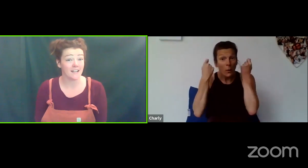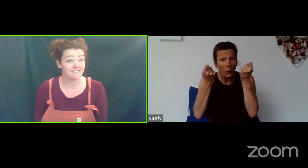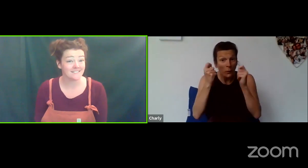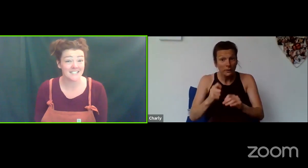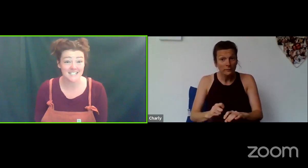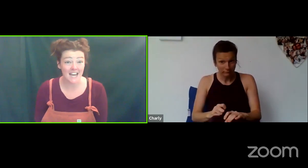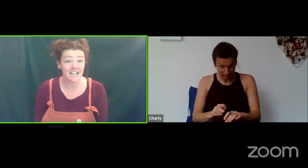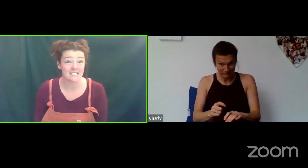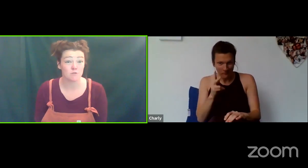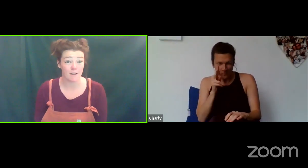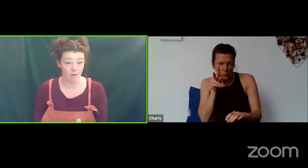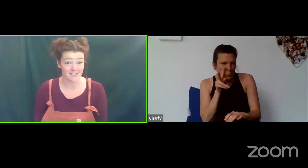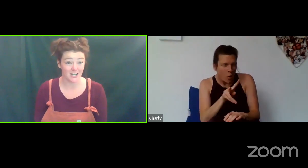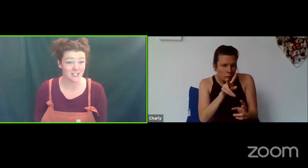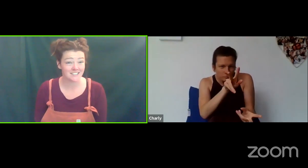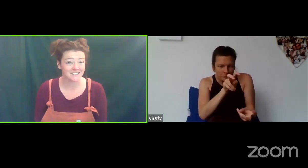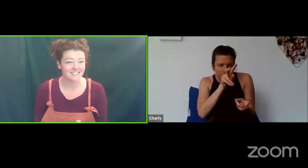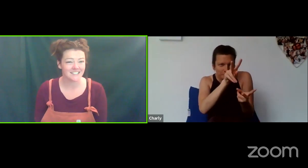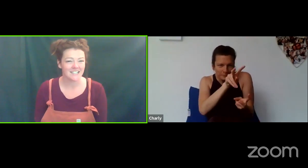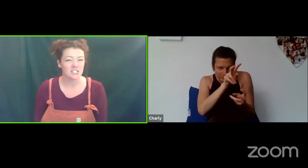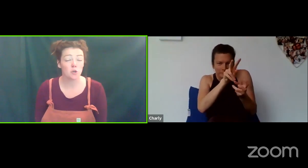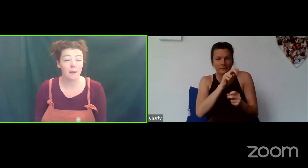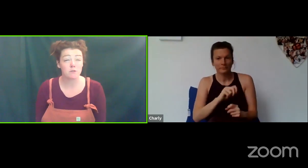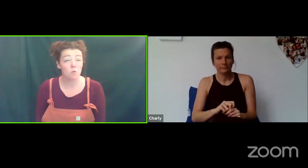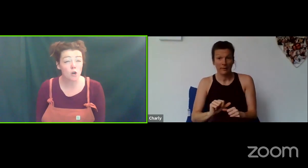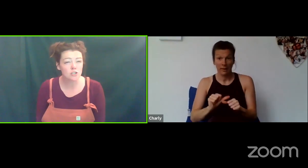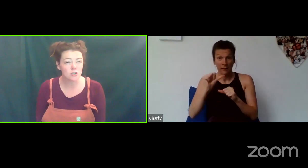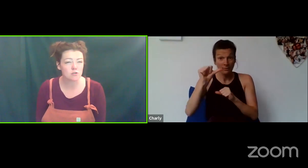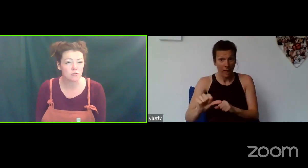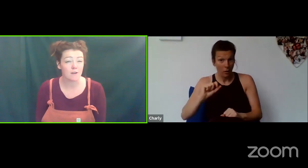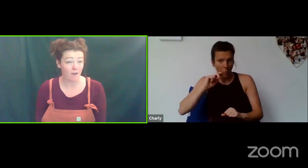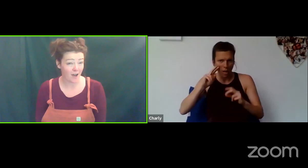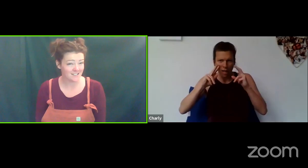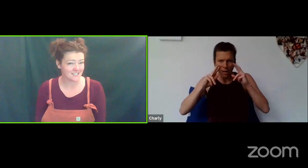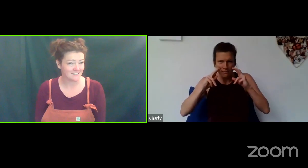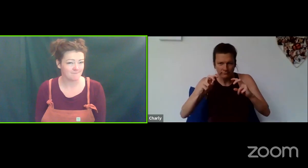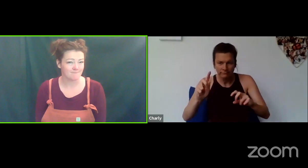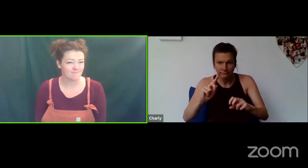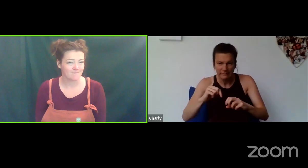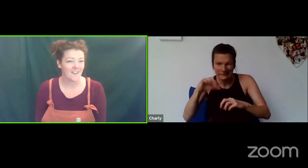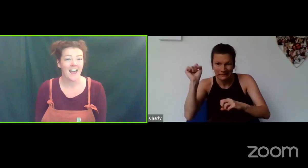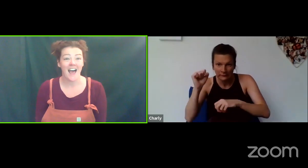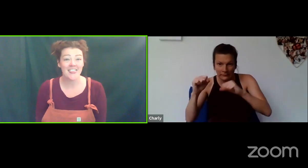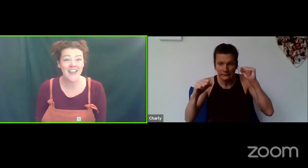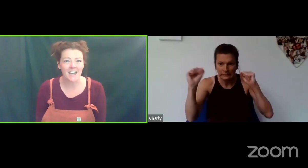today: Little Red Riding Hood. You'll be able to watch the story first and then